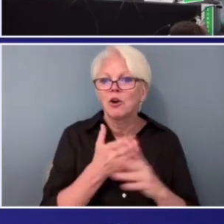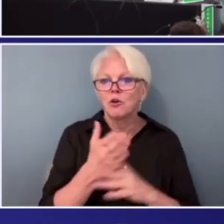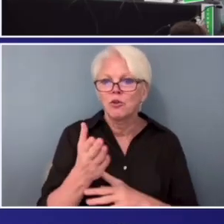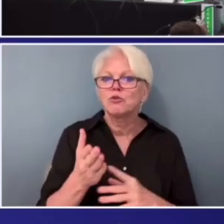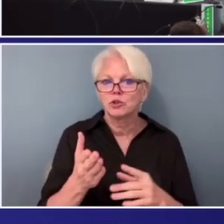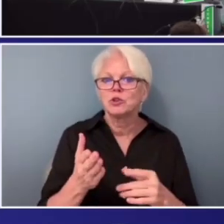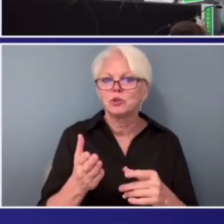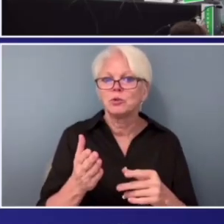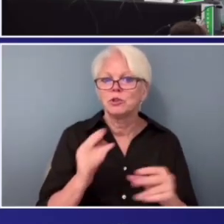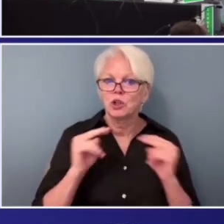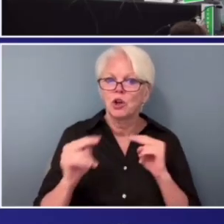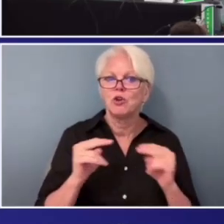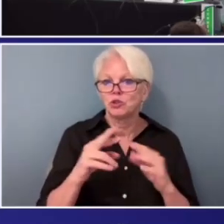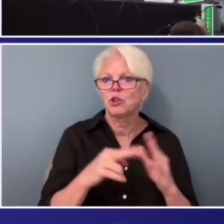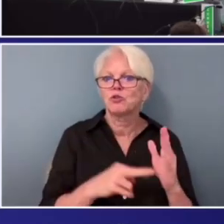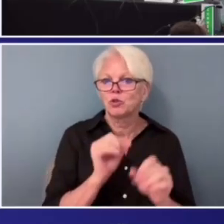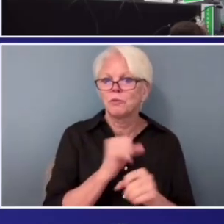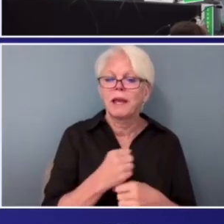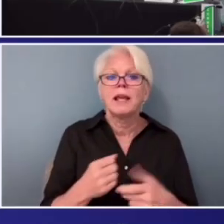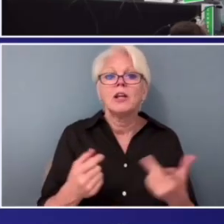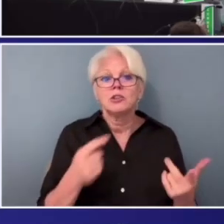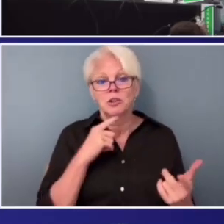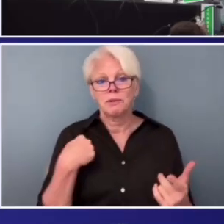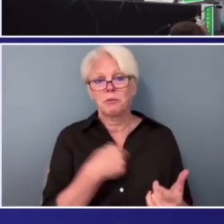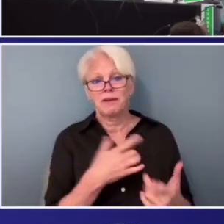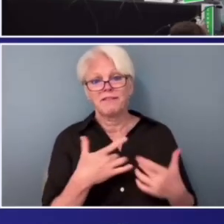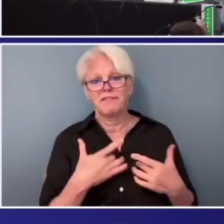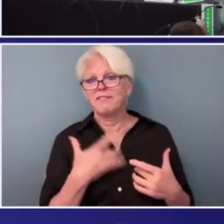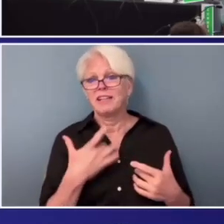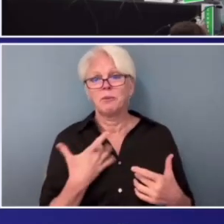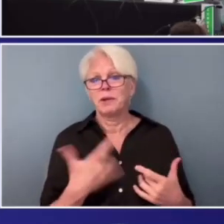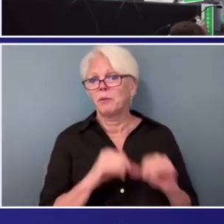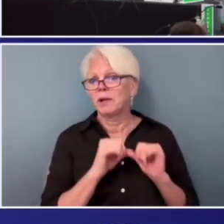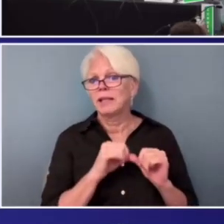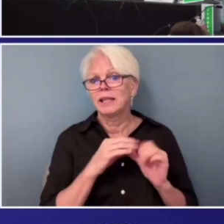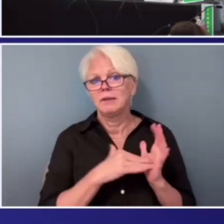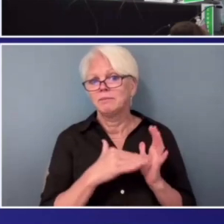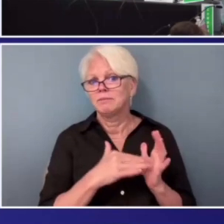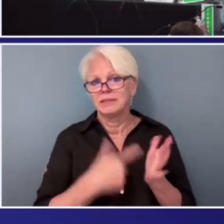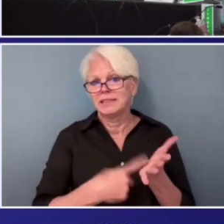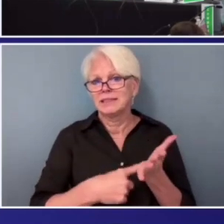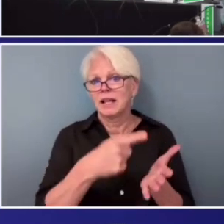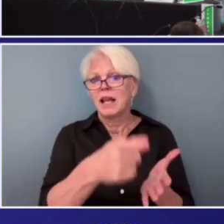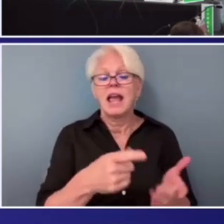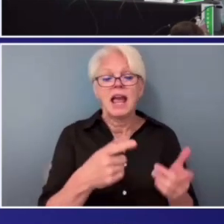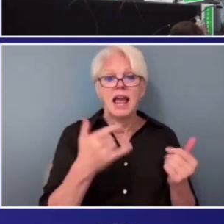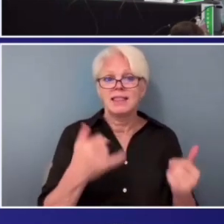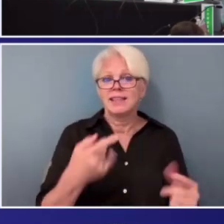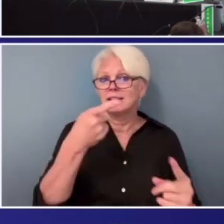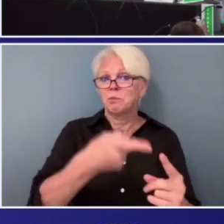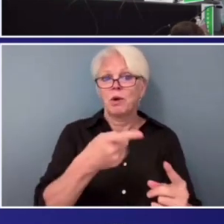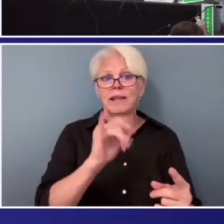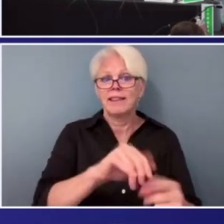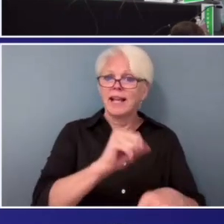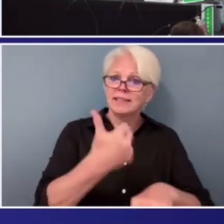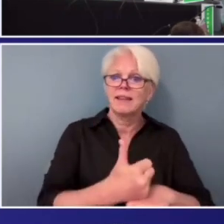continue to discuss this over and over again. We're not going to change at this point. This is the fixed list because of